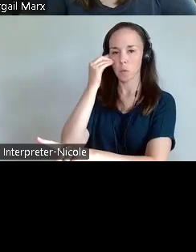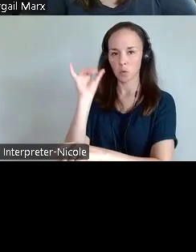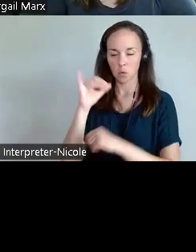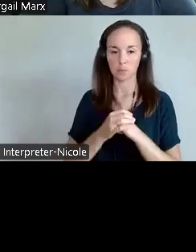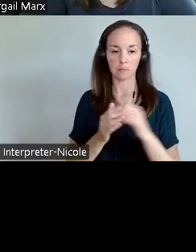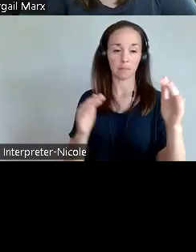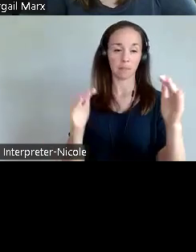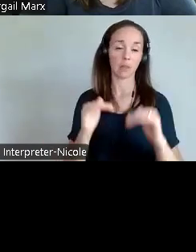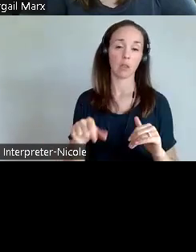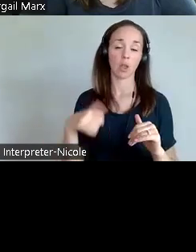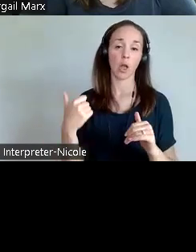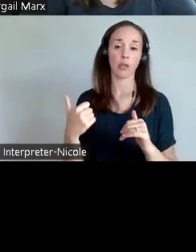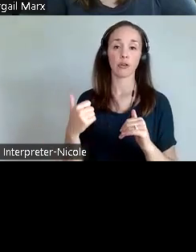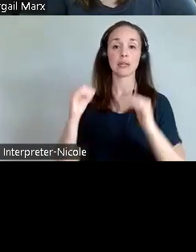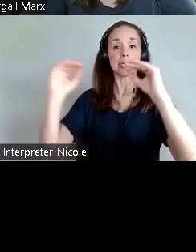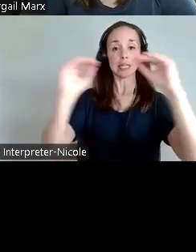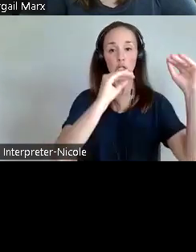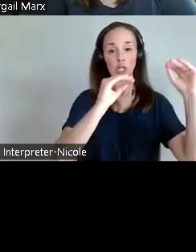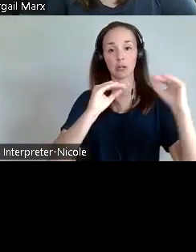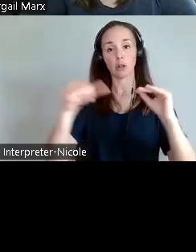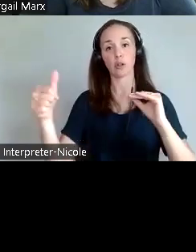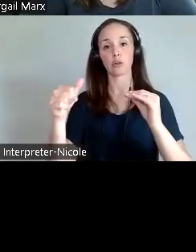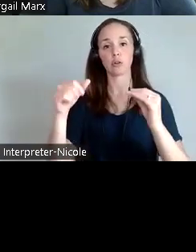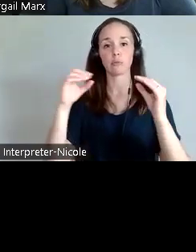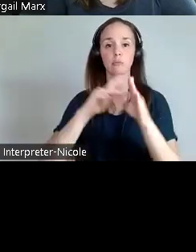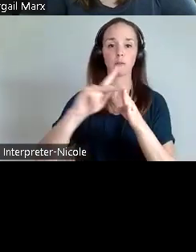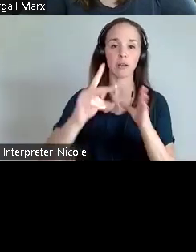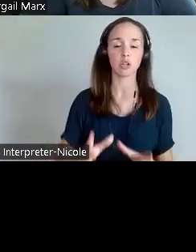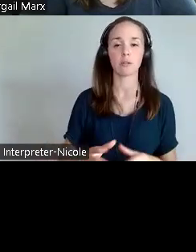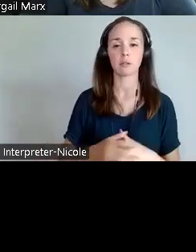and training for professionals. So my colleague that works and does